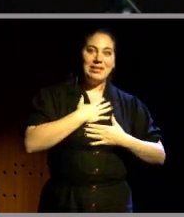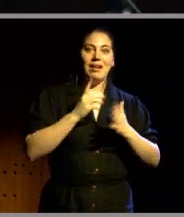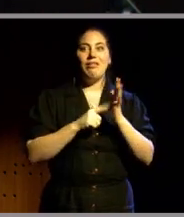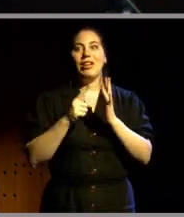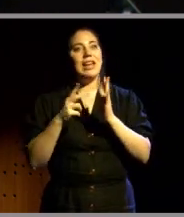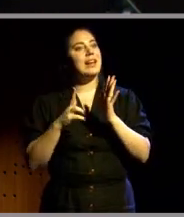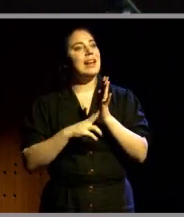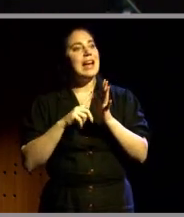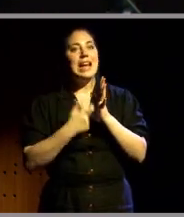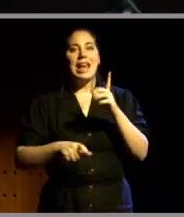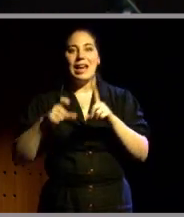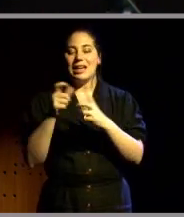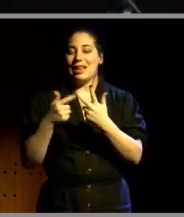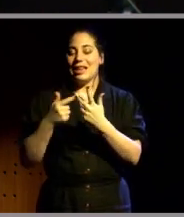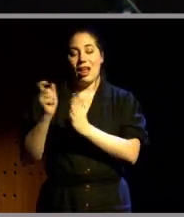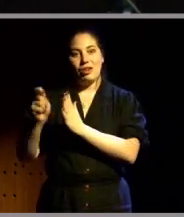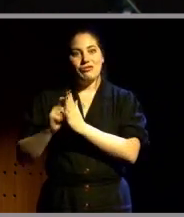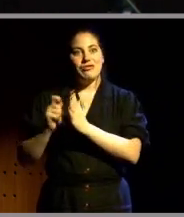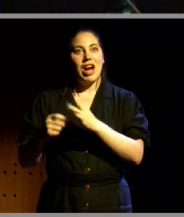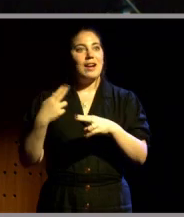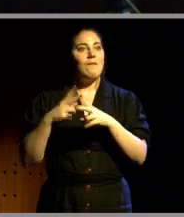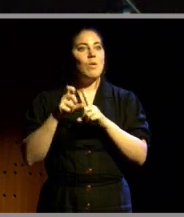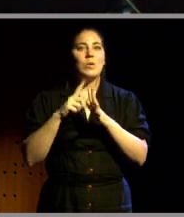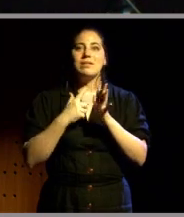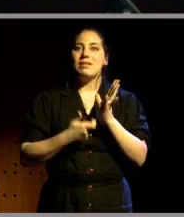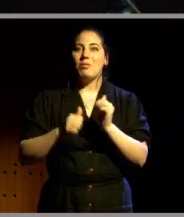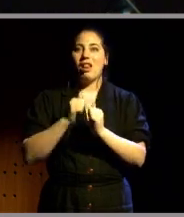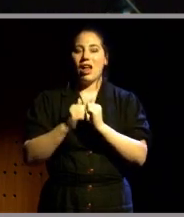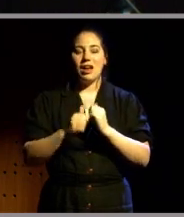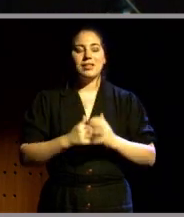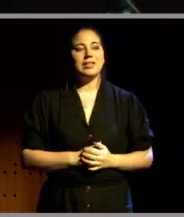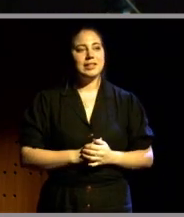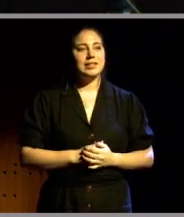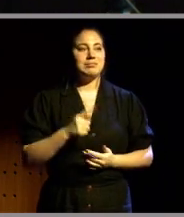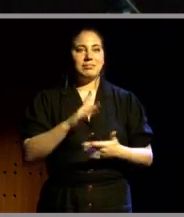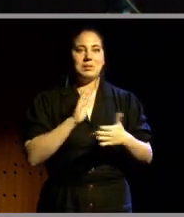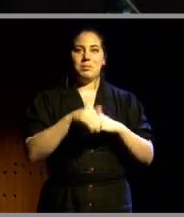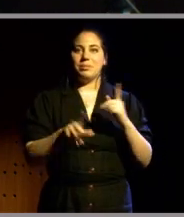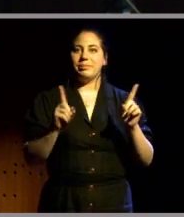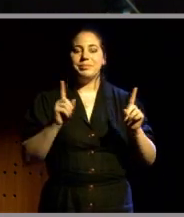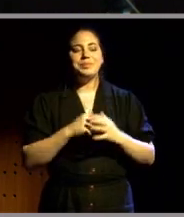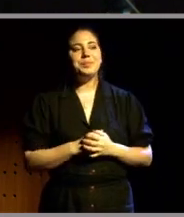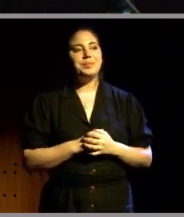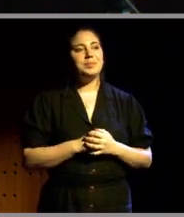who was the other writer on Dear Brother. Dear Brother is simply just about, just about brotherhood,